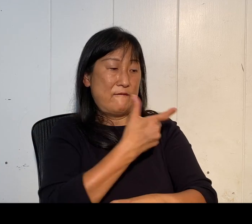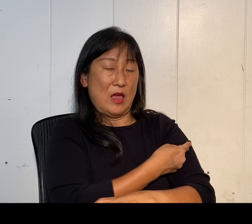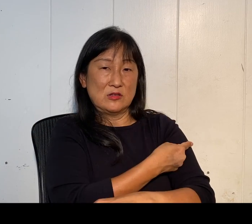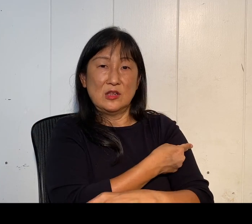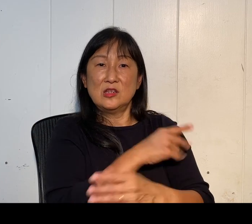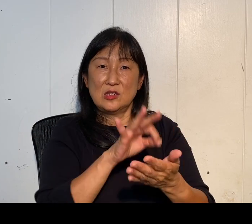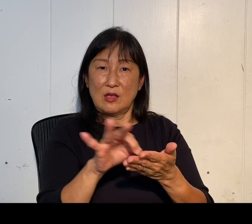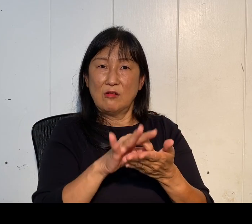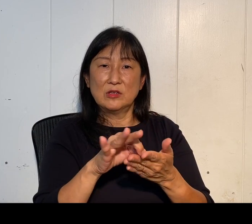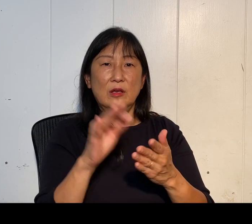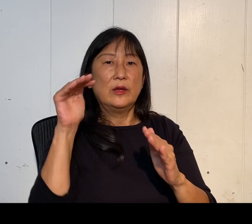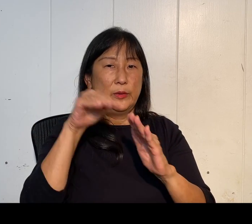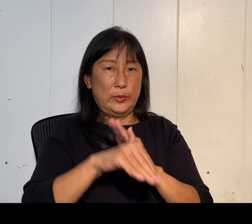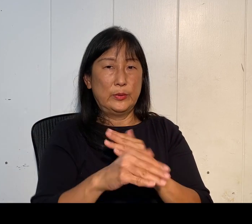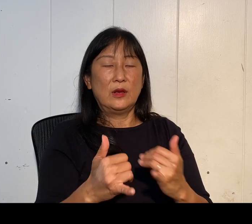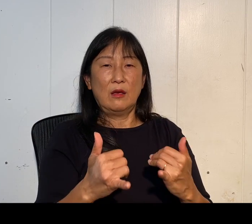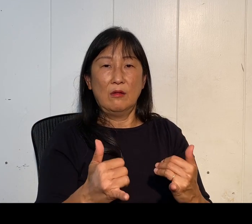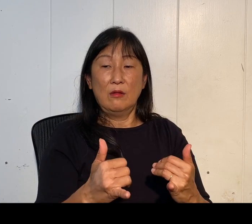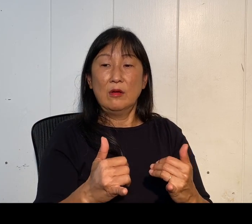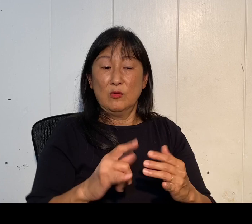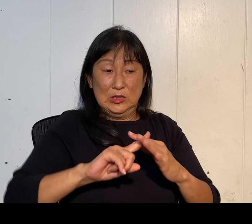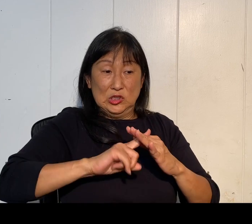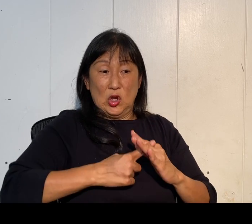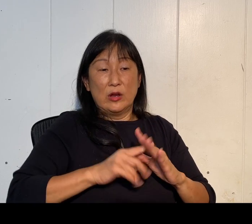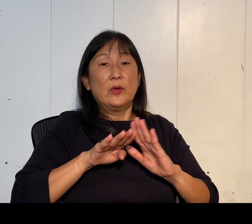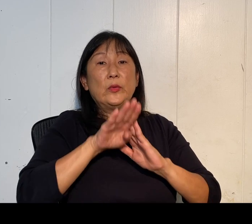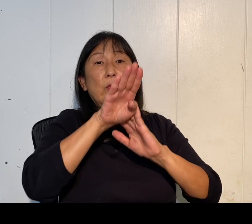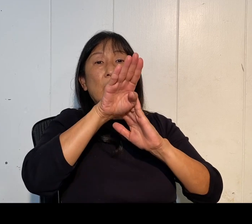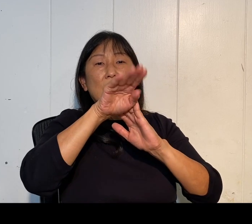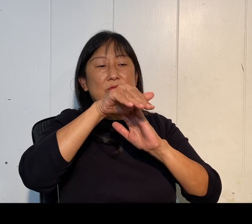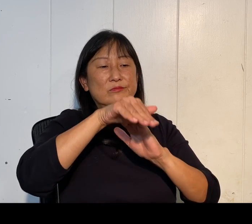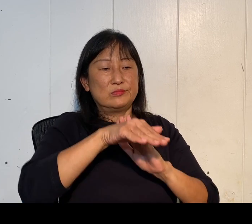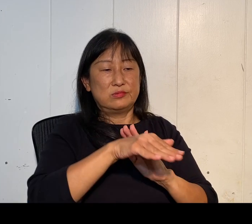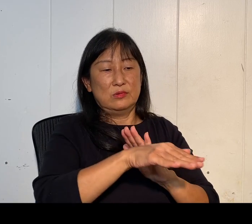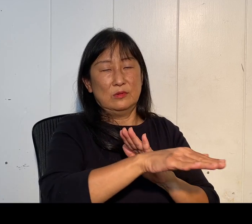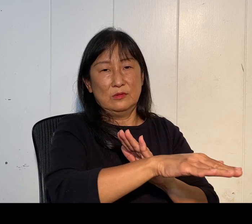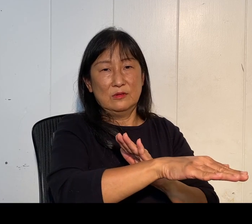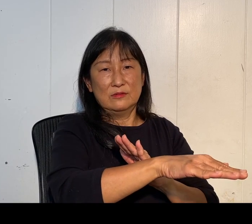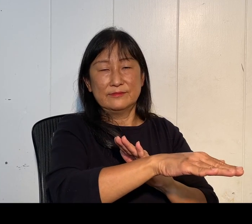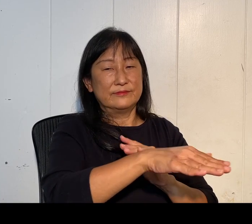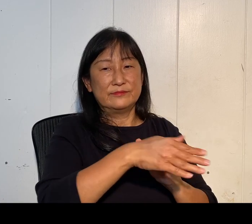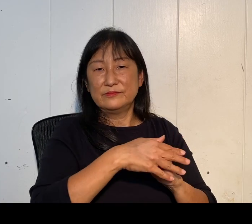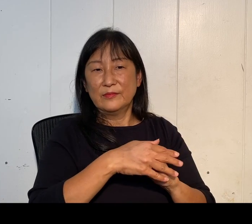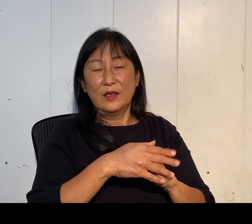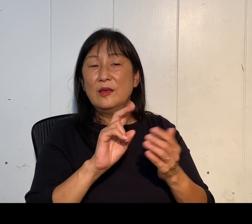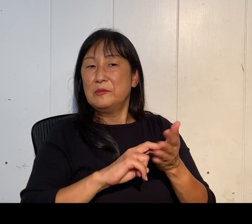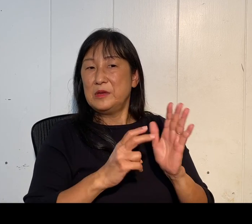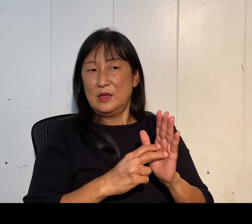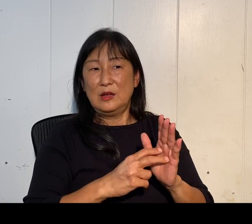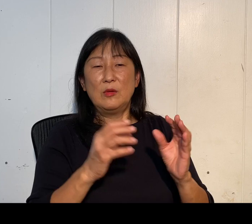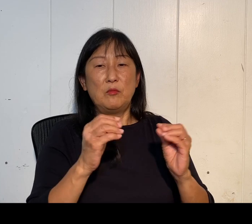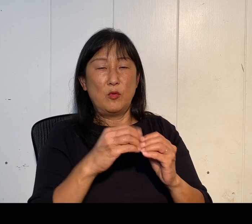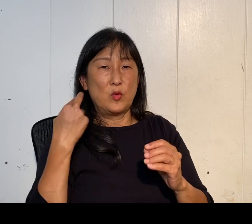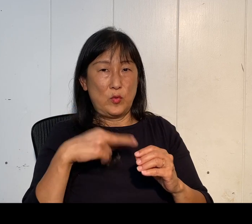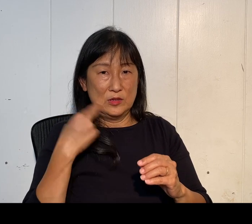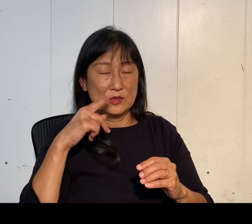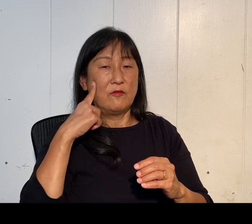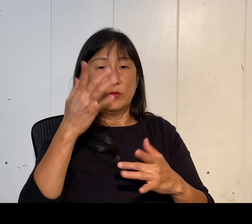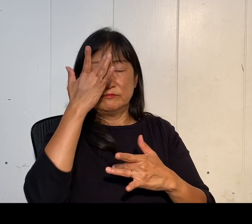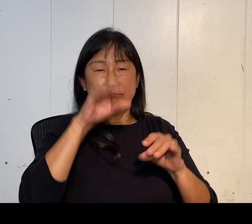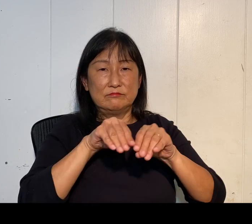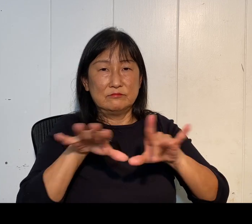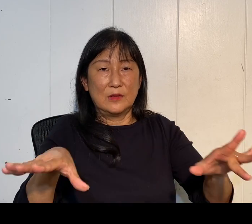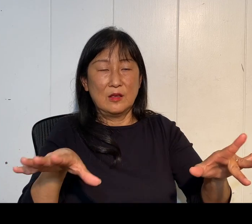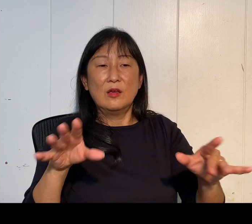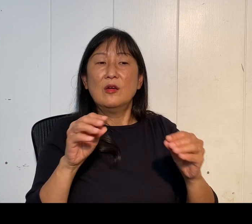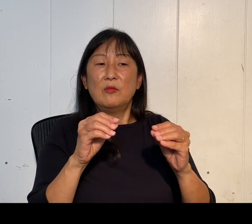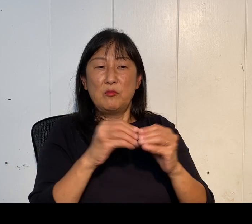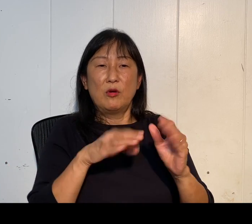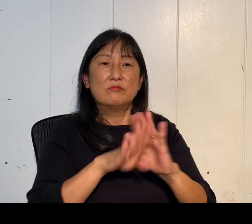rest of the state. Although we lead the state in vaccination rates early this year, we have plateaued at a lower level. This makes us more vulnerable to disease spread and surges.